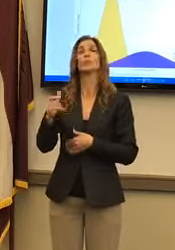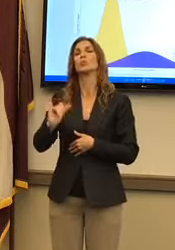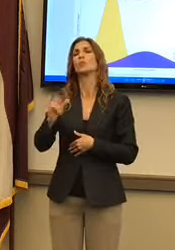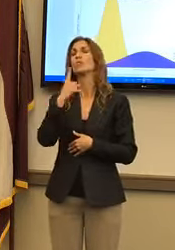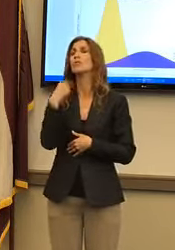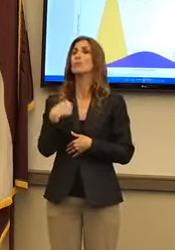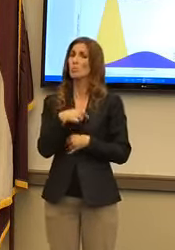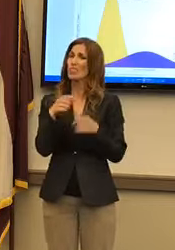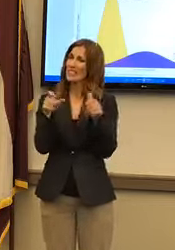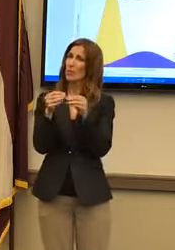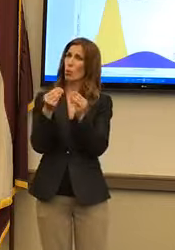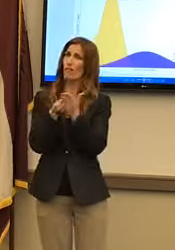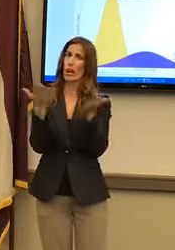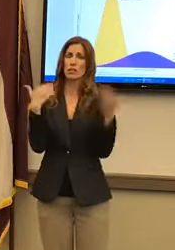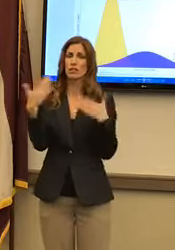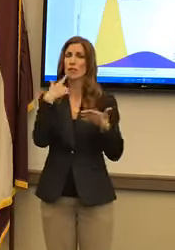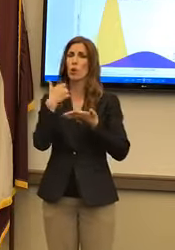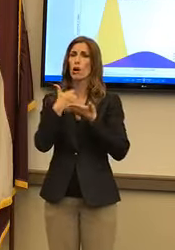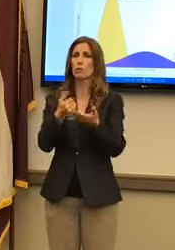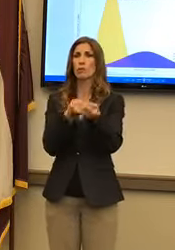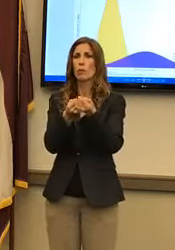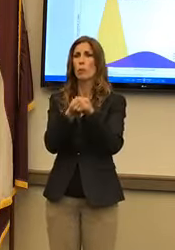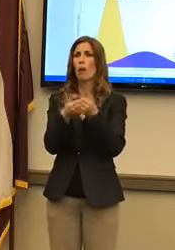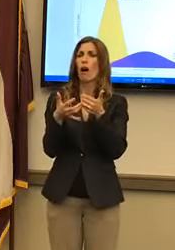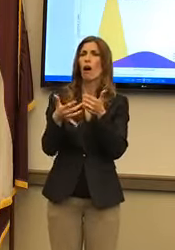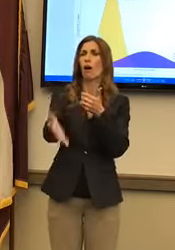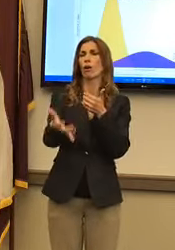ongoing efforts of our first responders and social safety net providers and